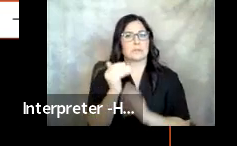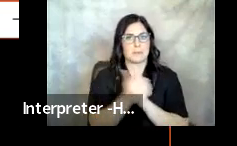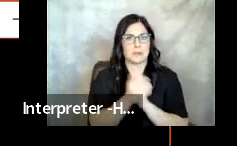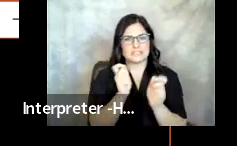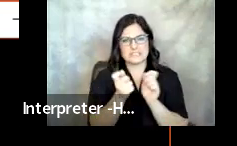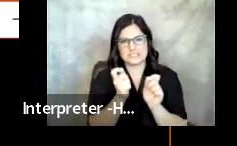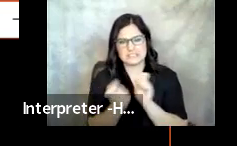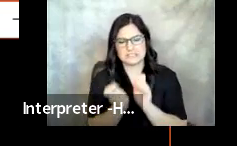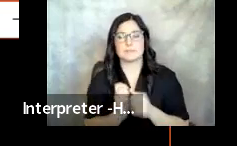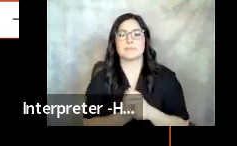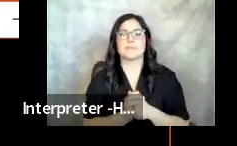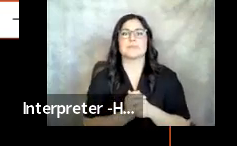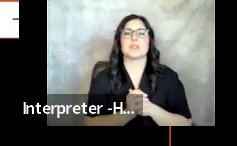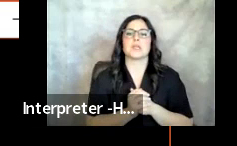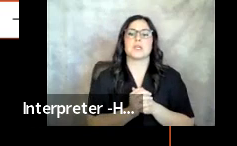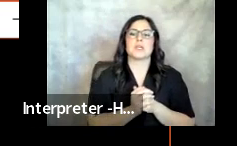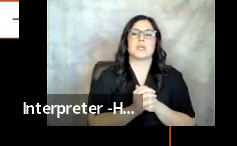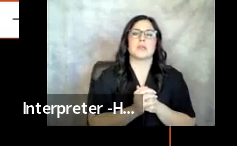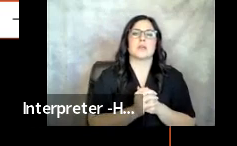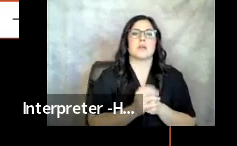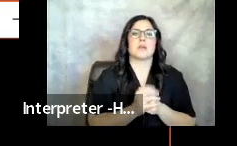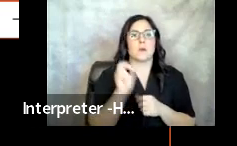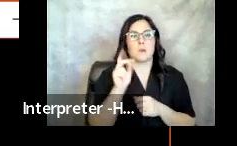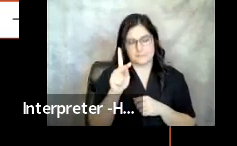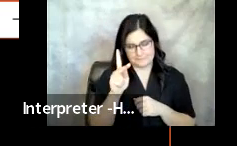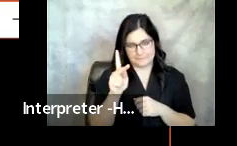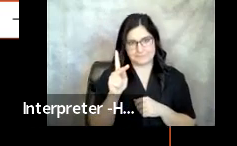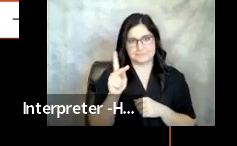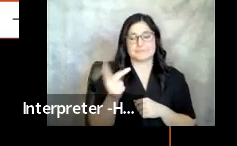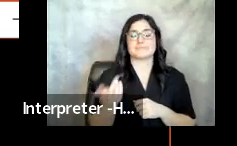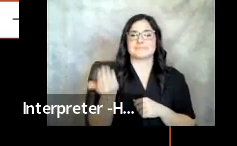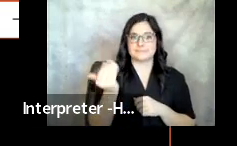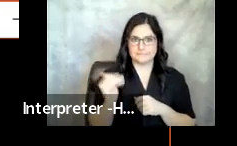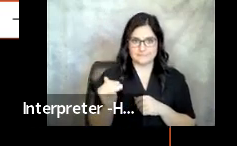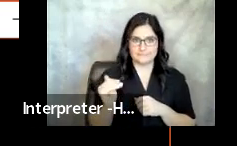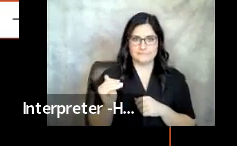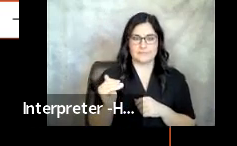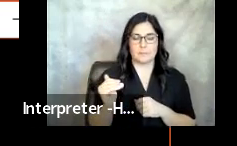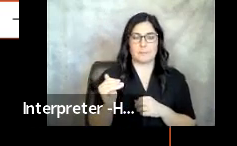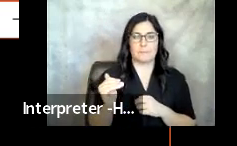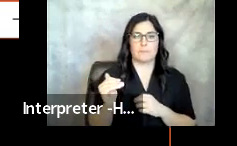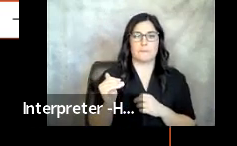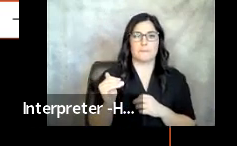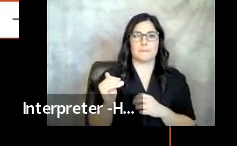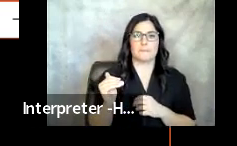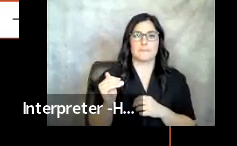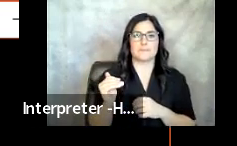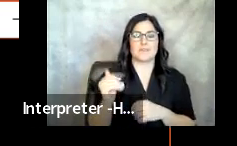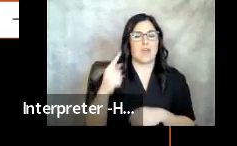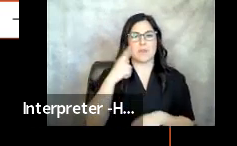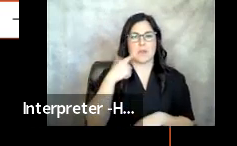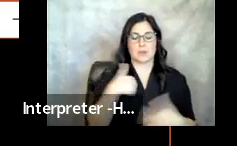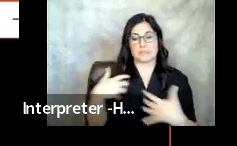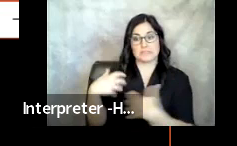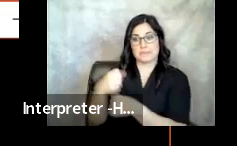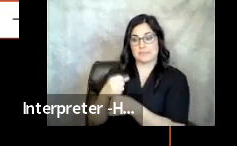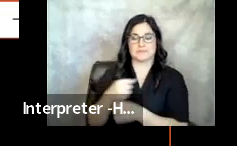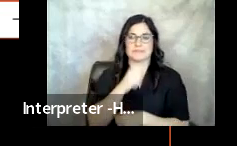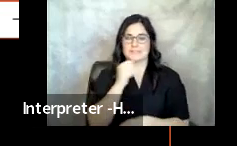So, OK, now I've done it. I've gone here. And I've. Done what I wasn't going. To do, which was I've talked too long.